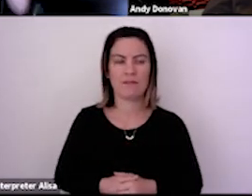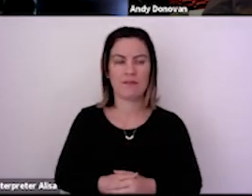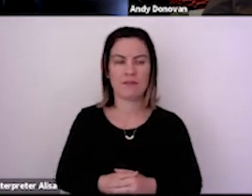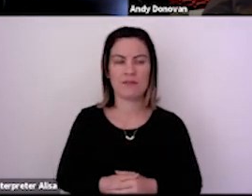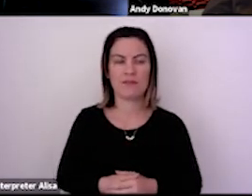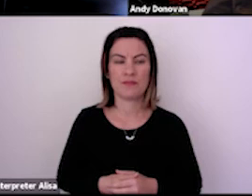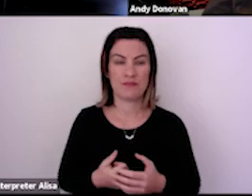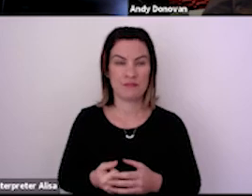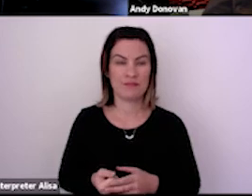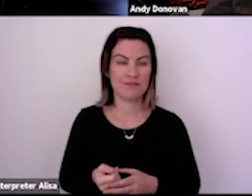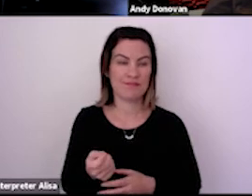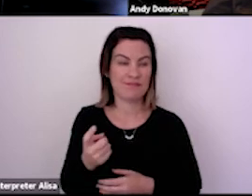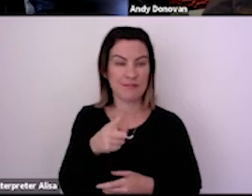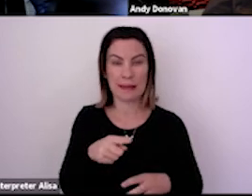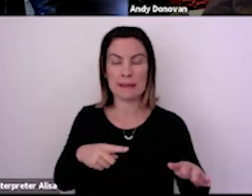and escapism, healing and